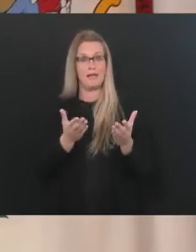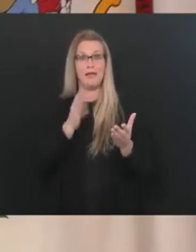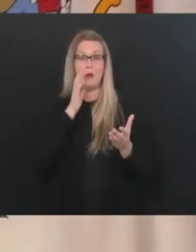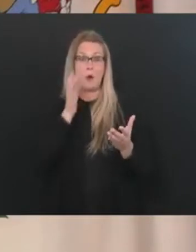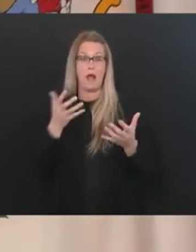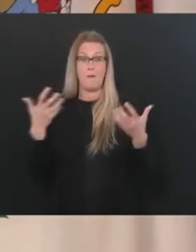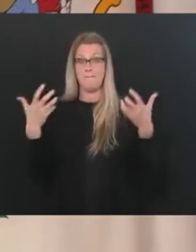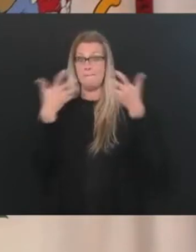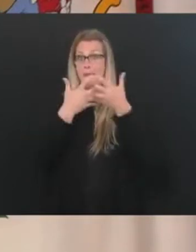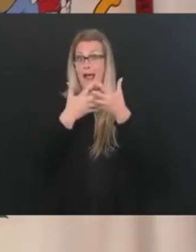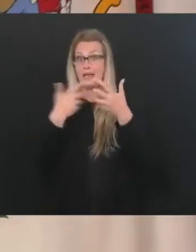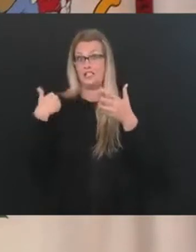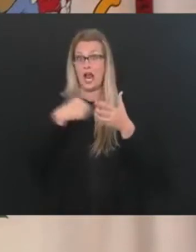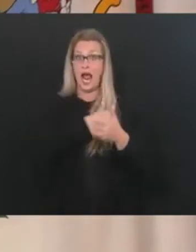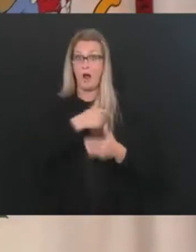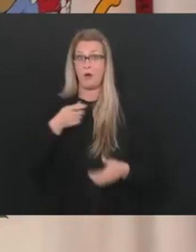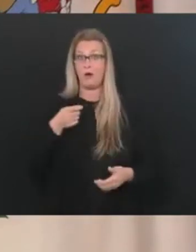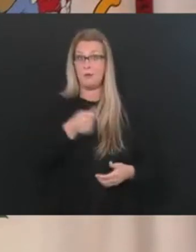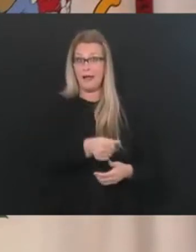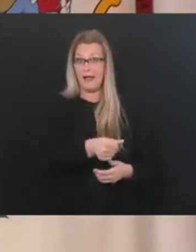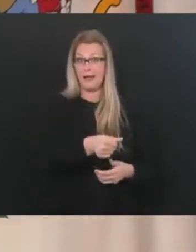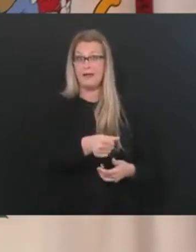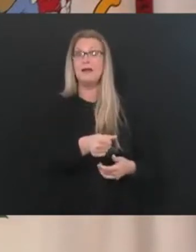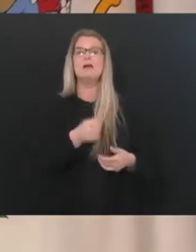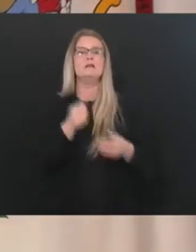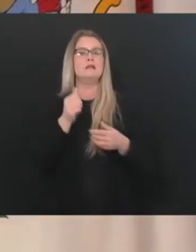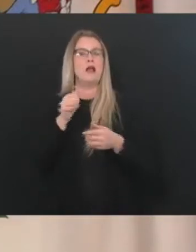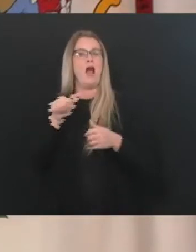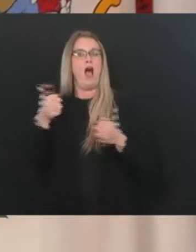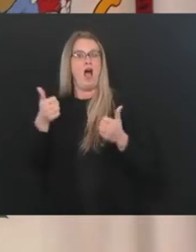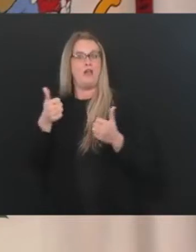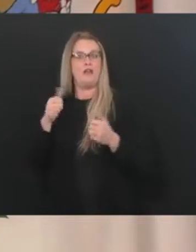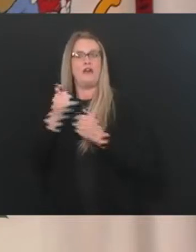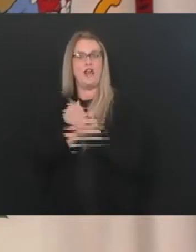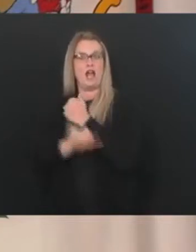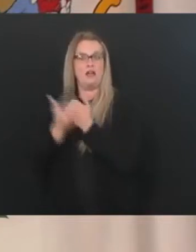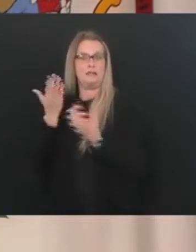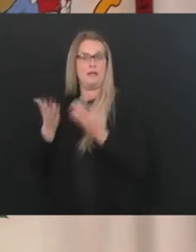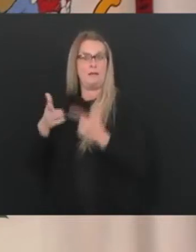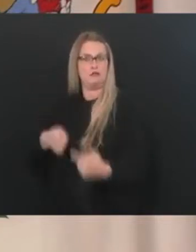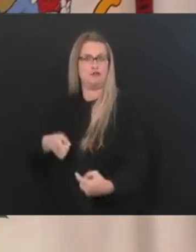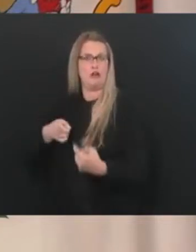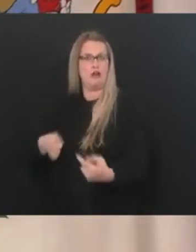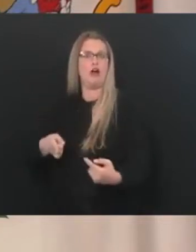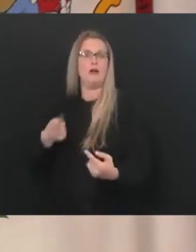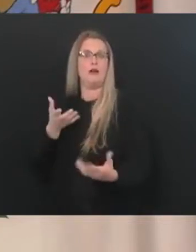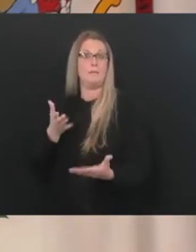AND THAT IS TO GIVE EVERY COUNTY -- NOW, SOME OF OUR MORE WEALTHIER COUNTIES YOU MAY VERY WELL WANT TO STEP UP AND MATCH WHAT WE'RE DOING, AND SOME OF